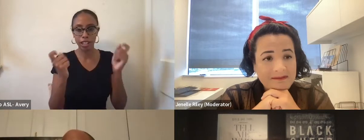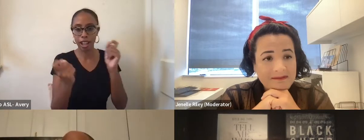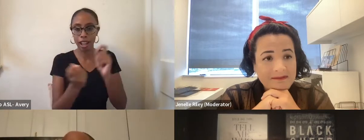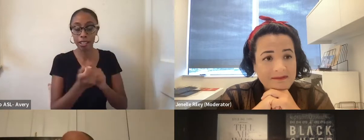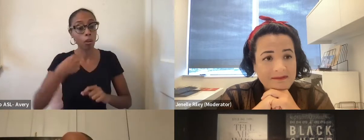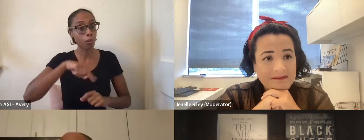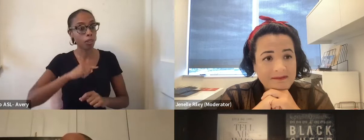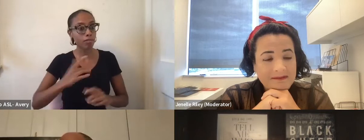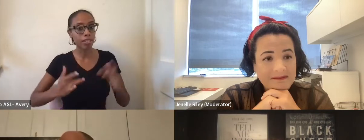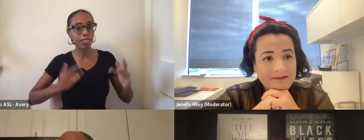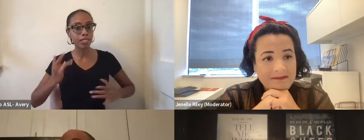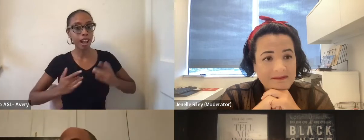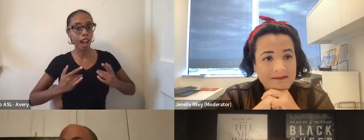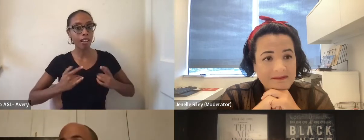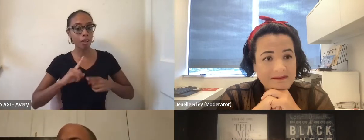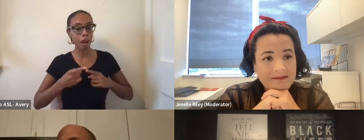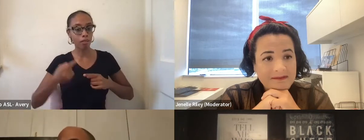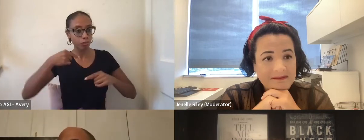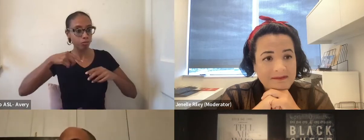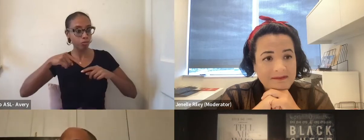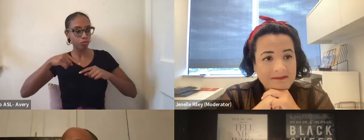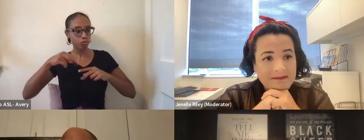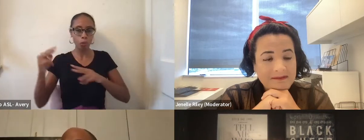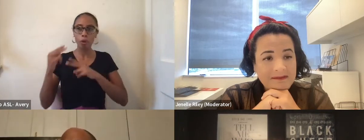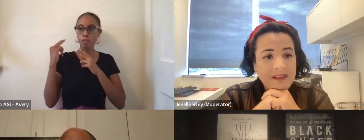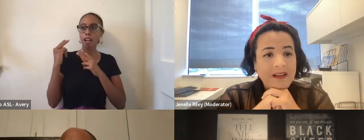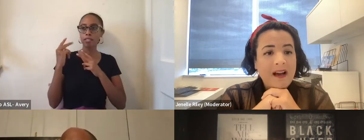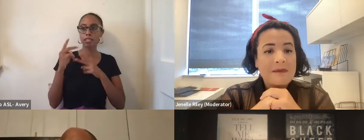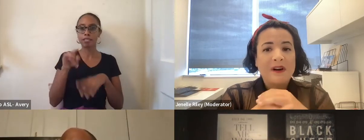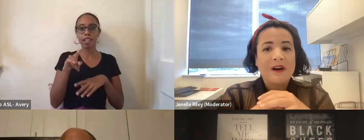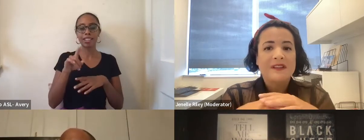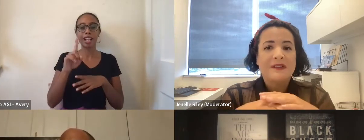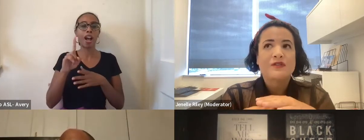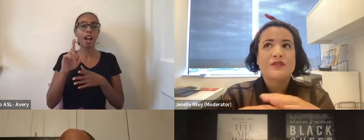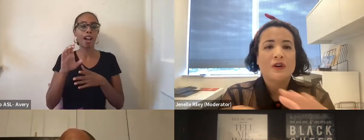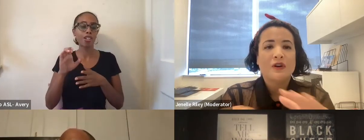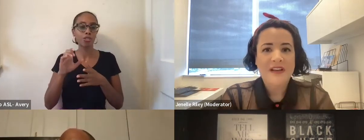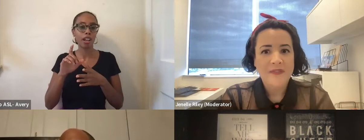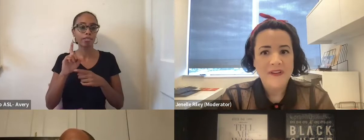I mean, obviously, there's so much out there about Diana. I'm curious where you even begin?